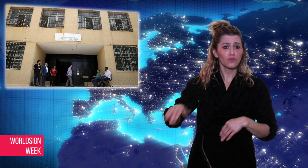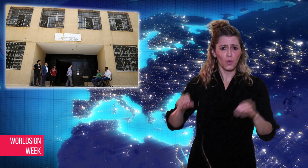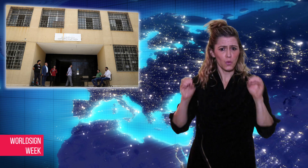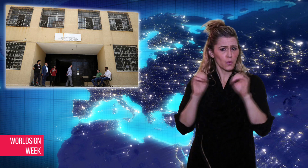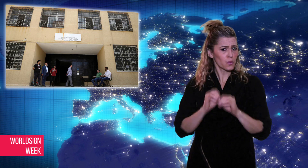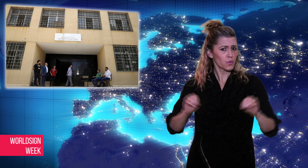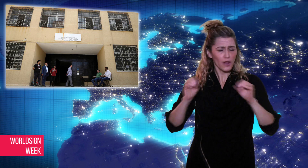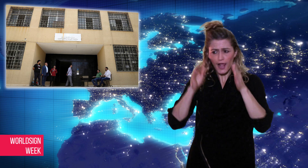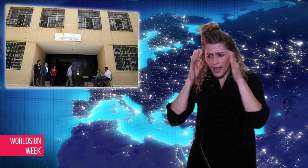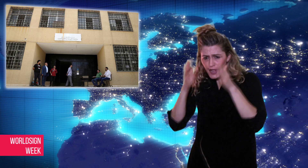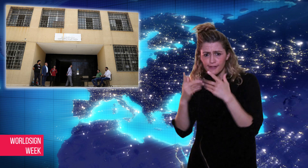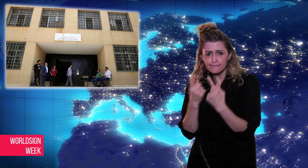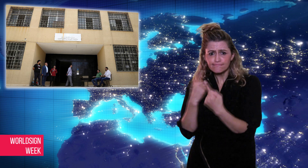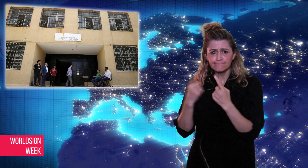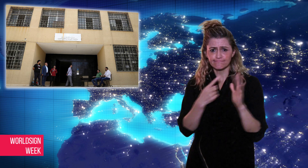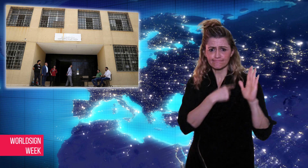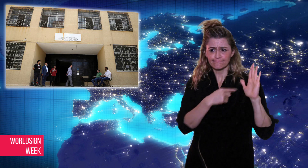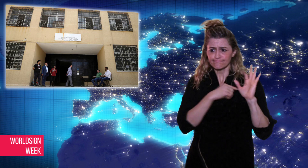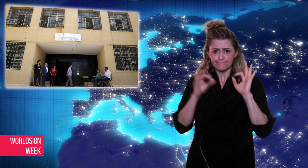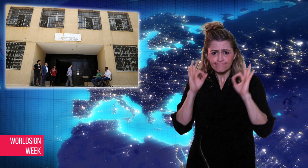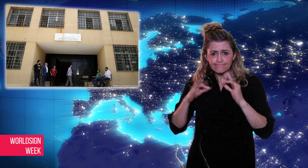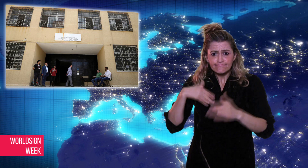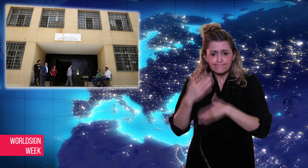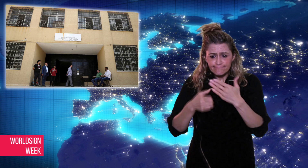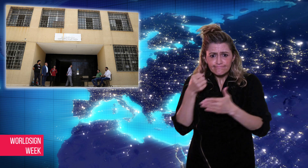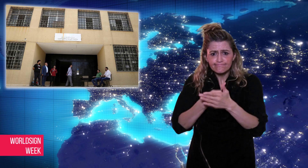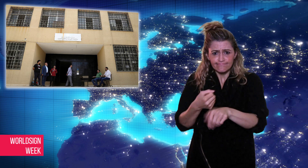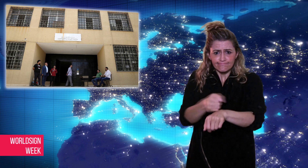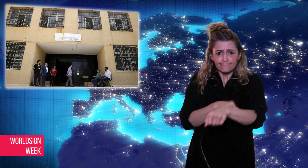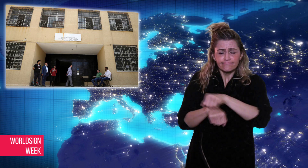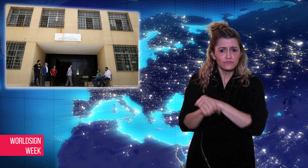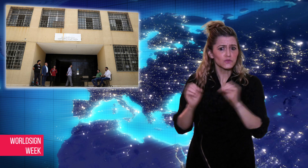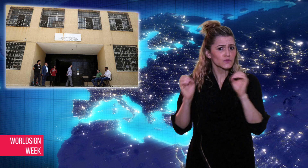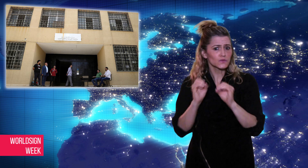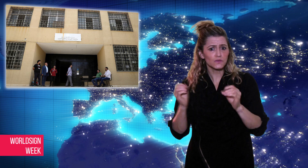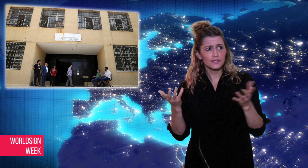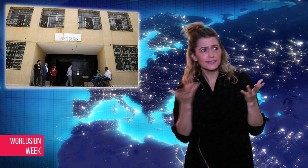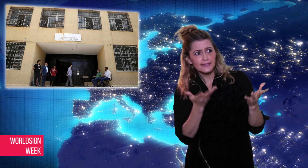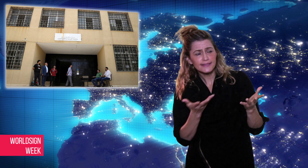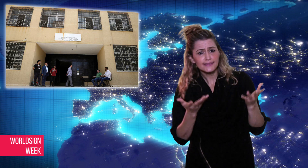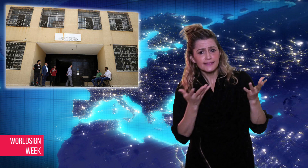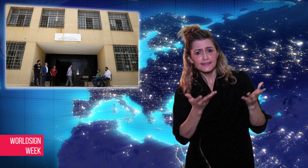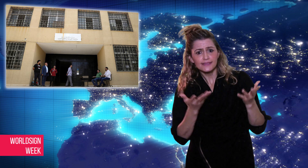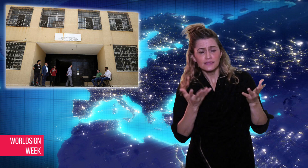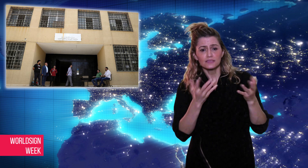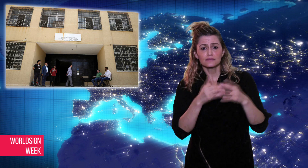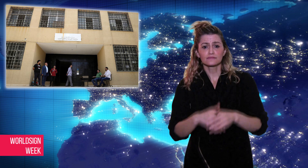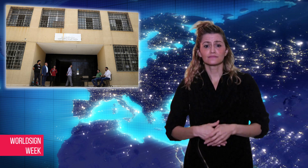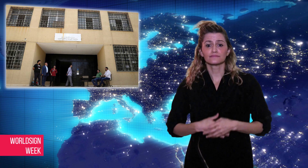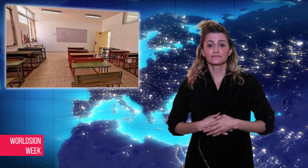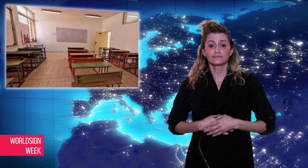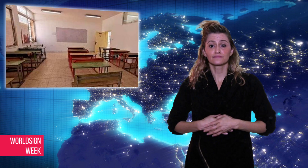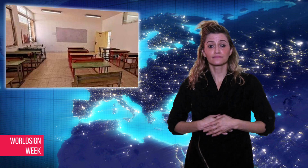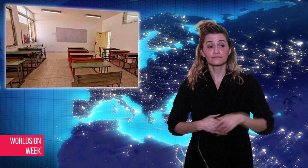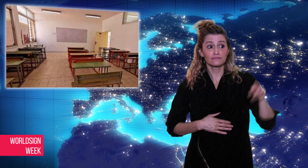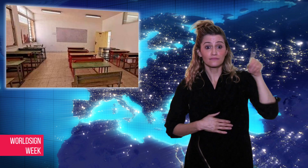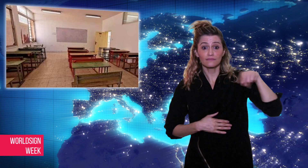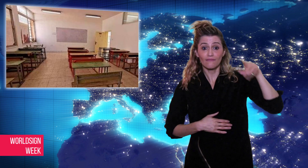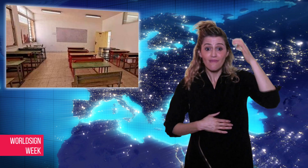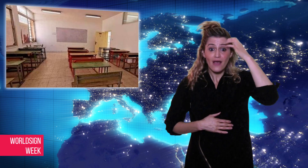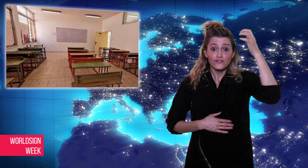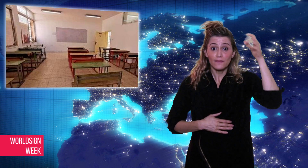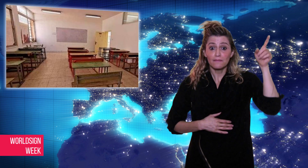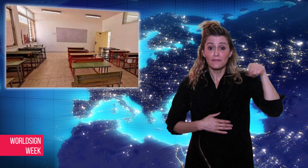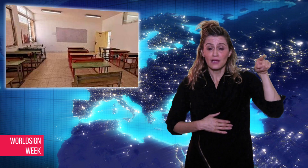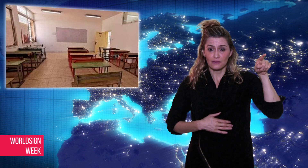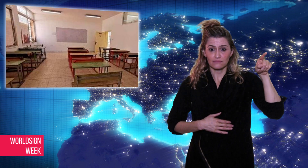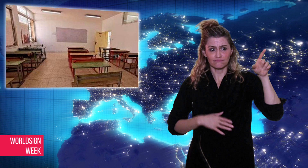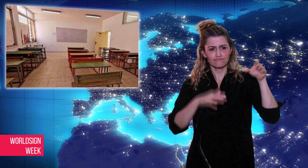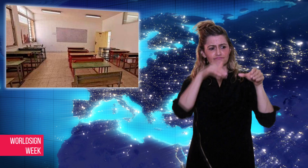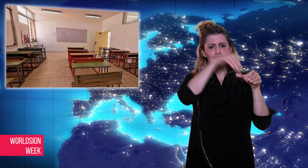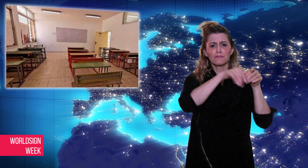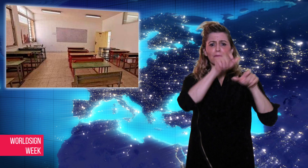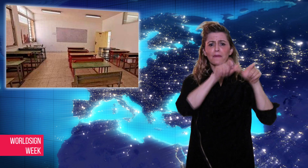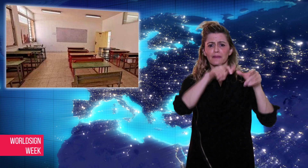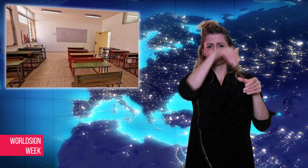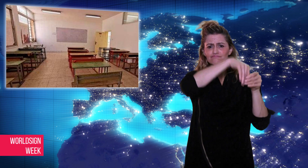Sources from the government deny that the government